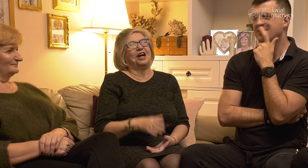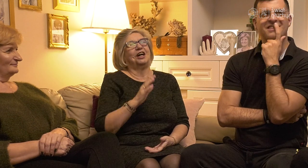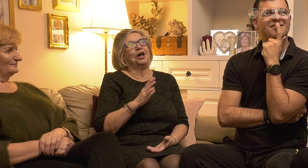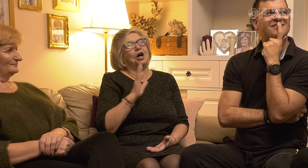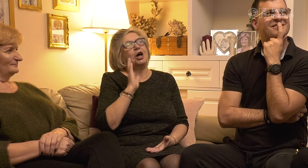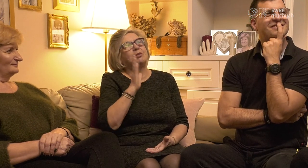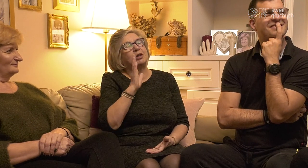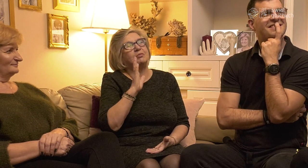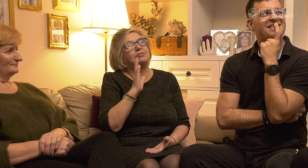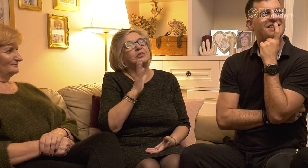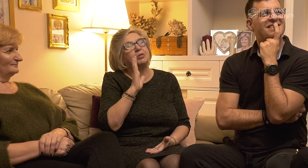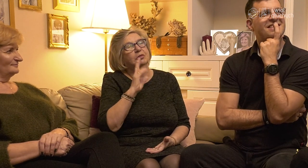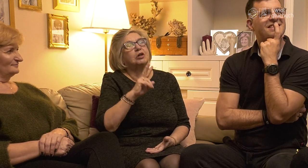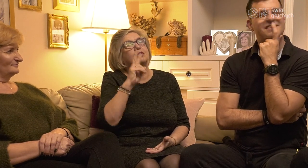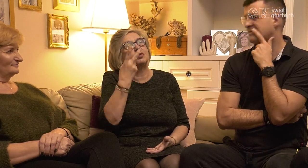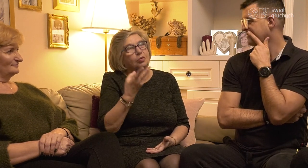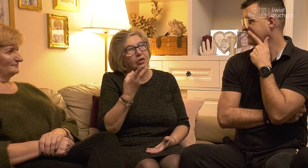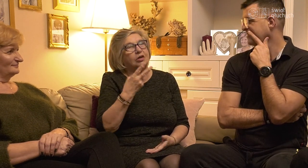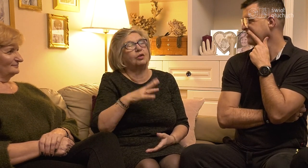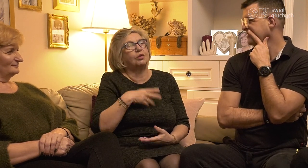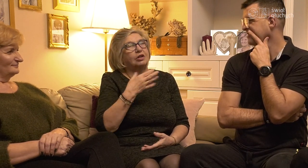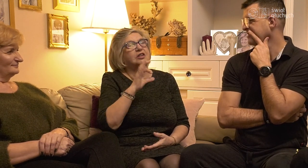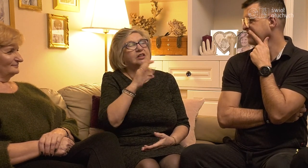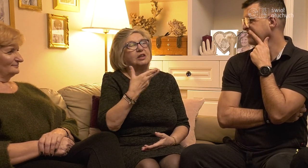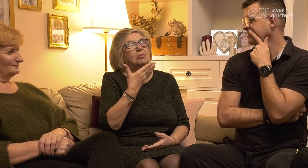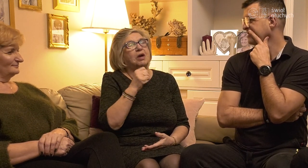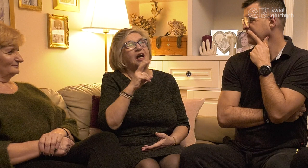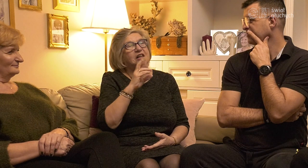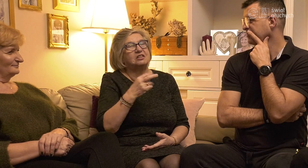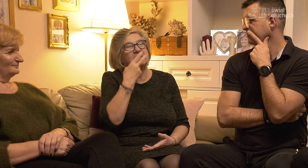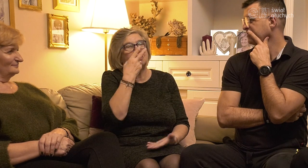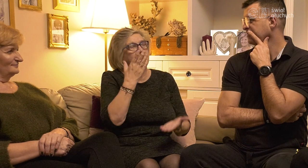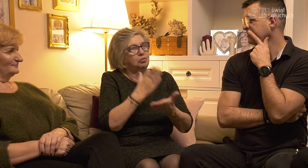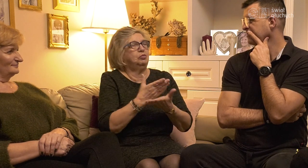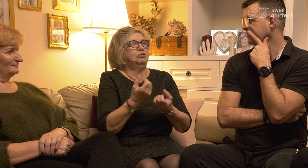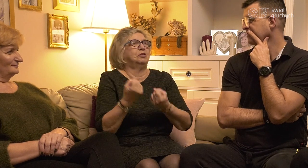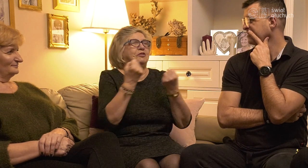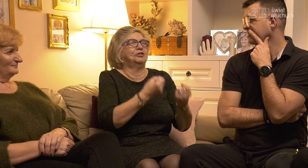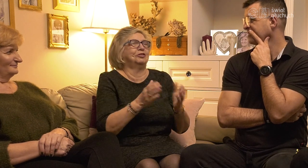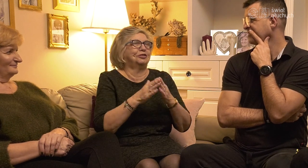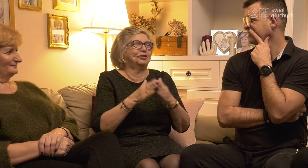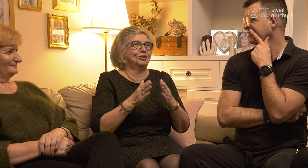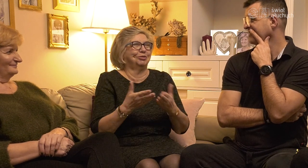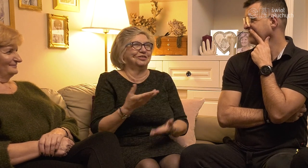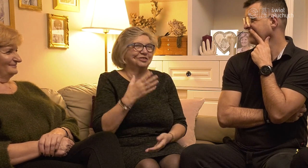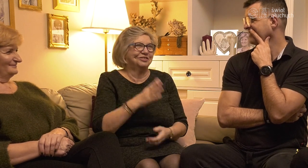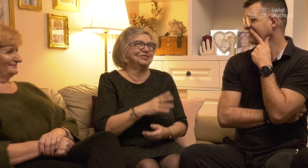And later the second grandson Maks was born, then we saw him, already when they returned home.